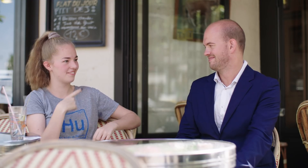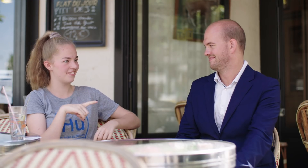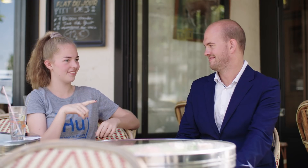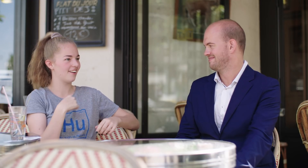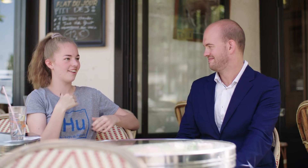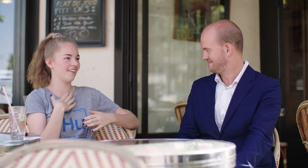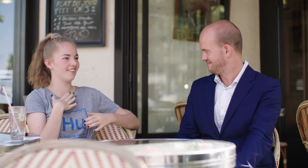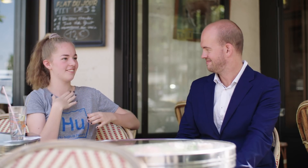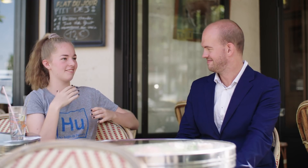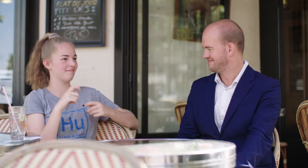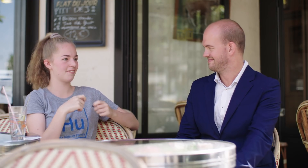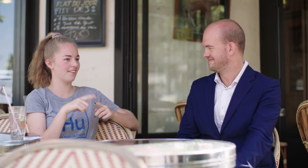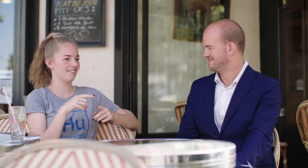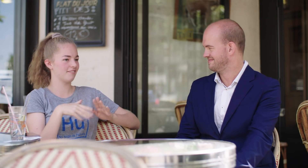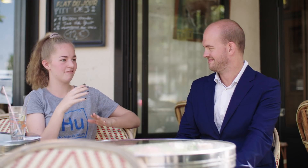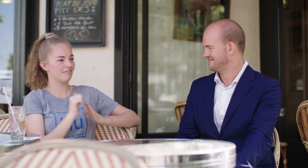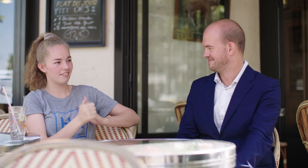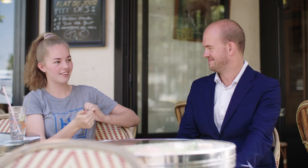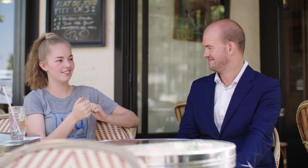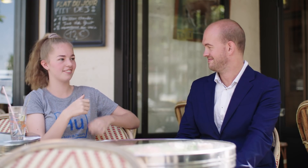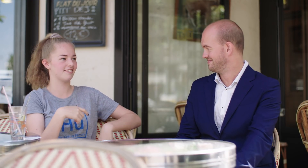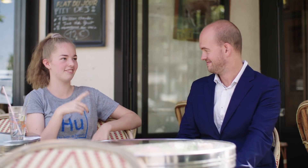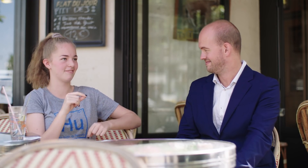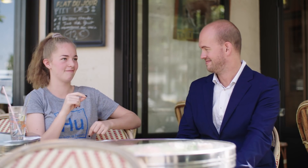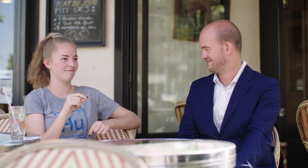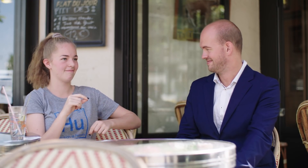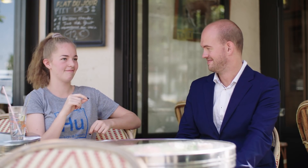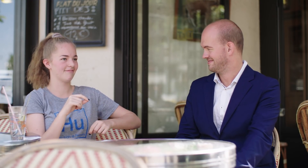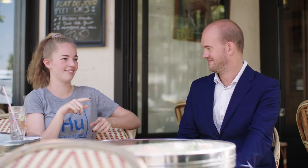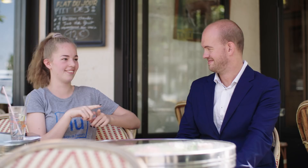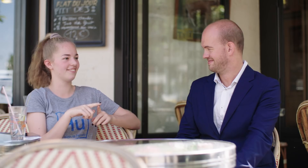Because I'd like to do something like Frontrunners in the future and do advocacy work,